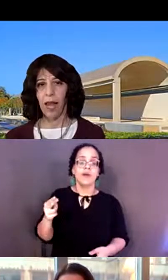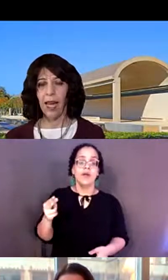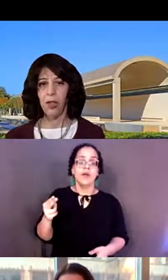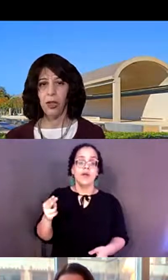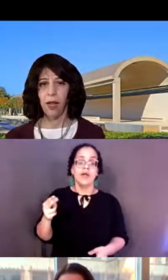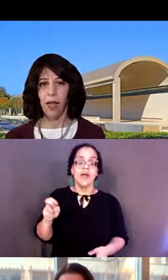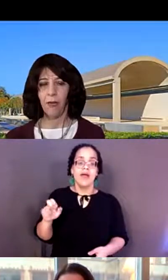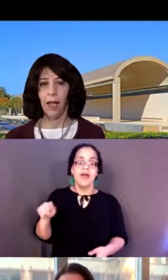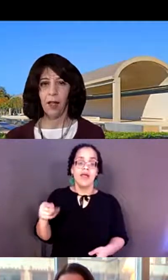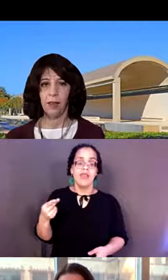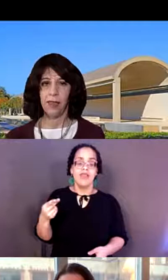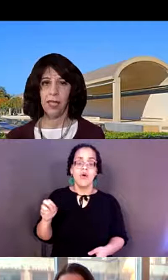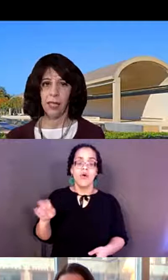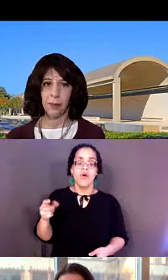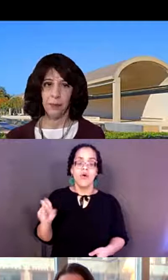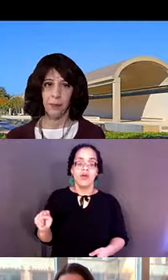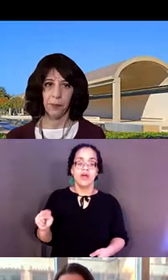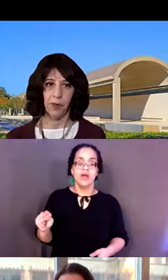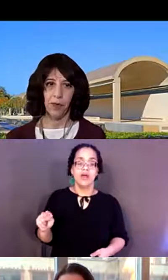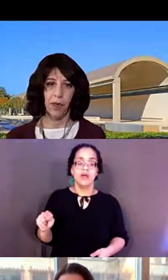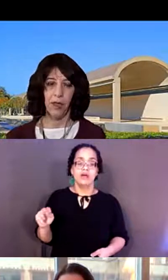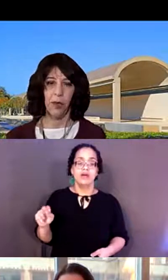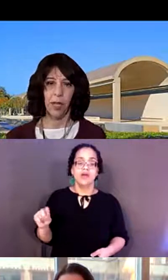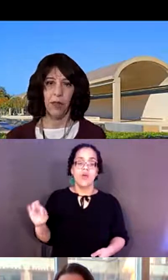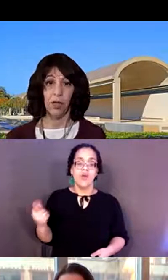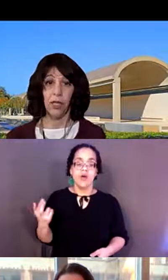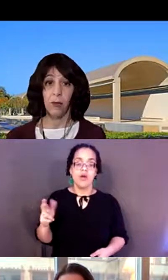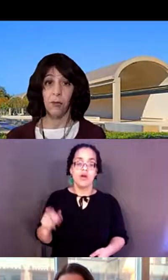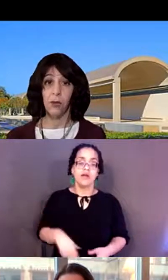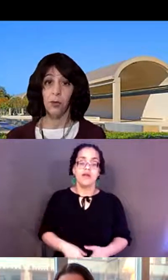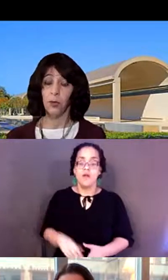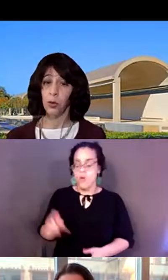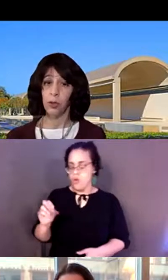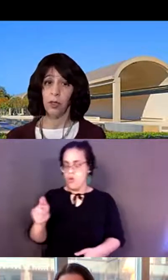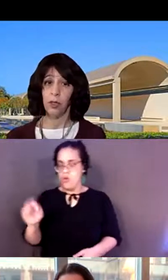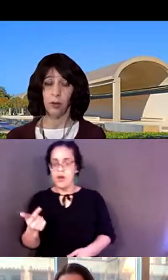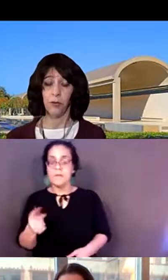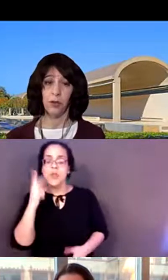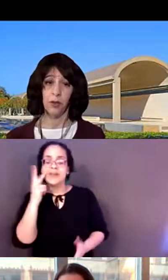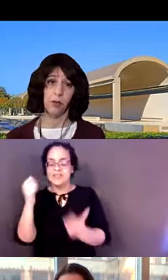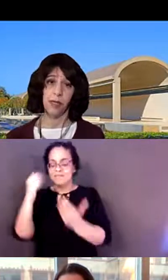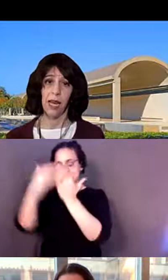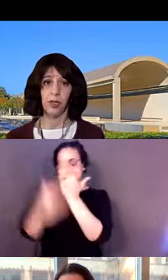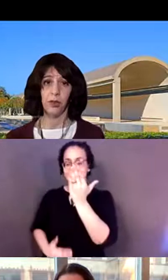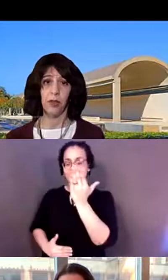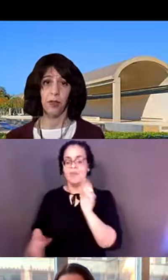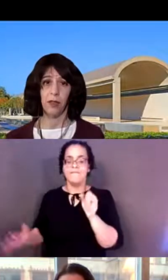slash HFLC. You can look at the full rule or the